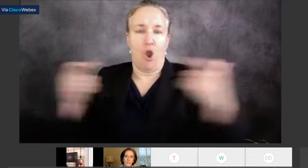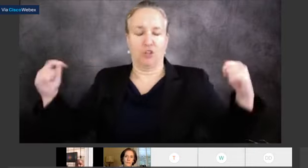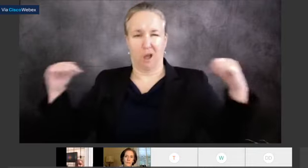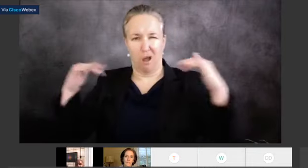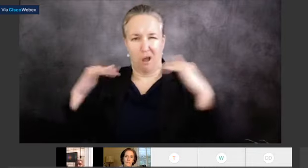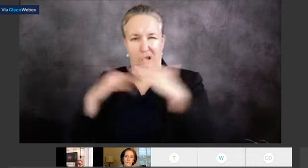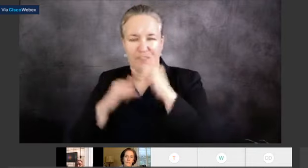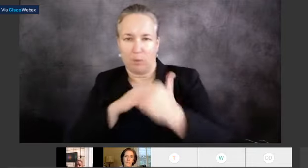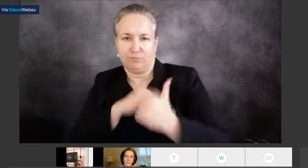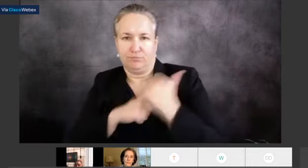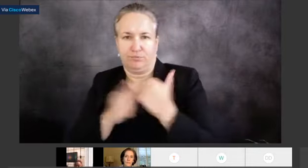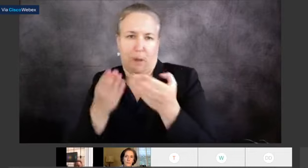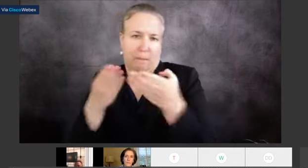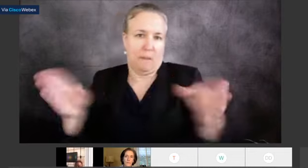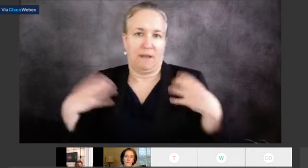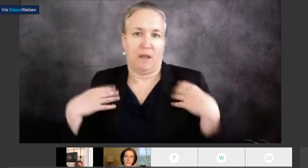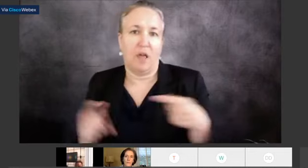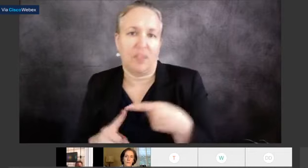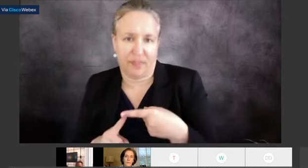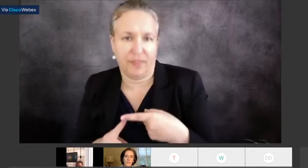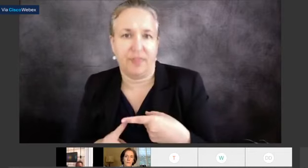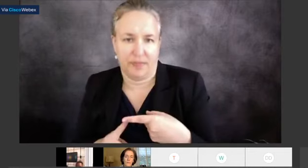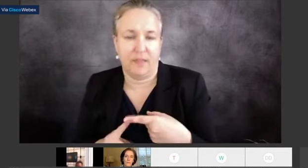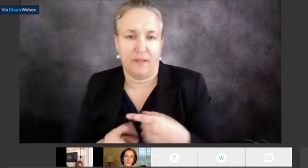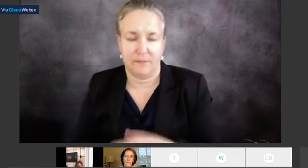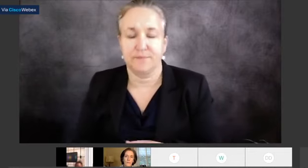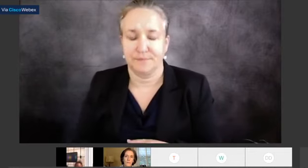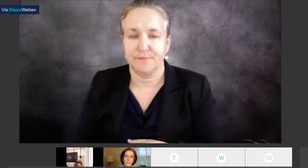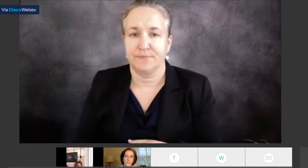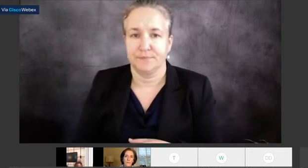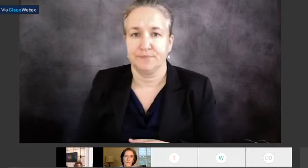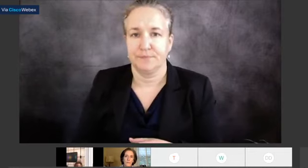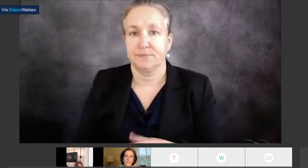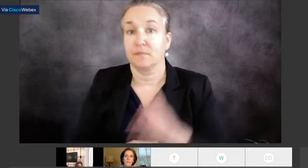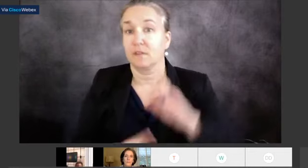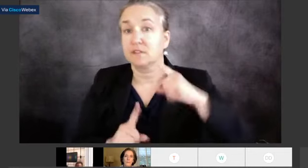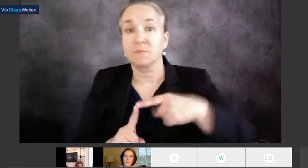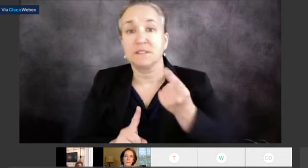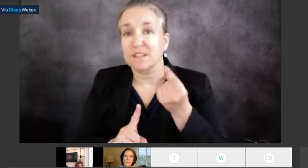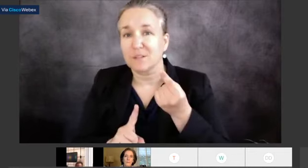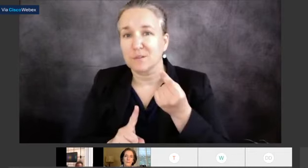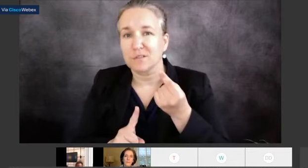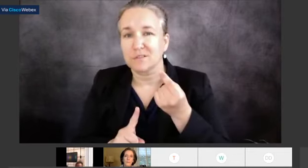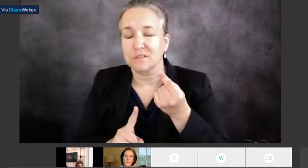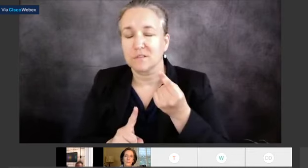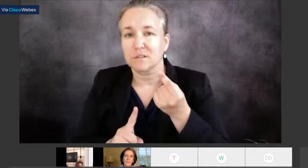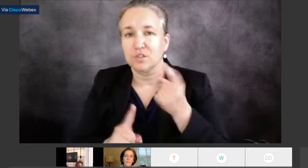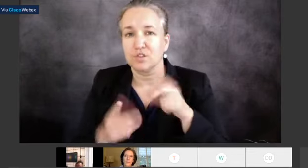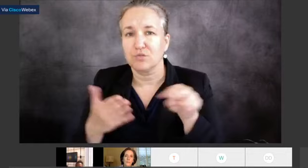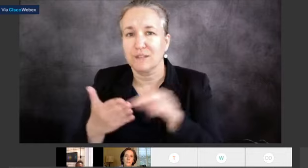public health um specifically I can read that the actual language to